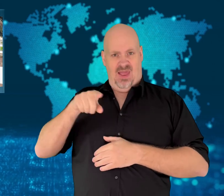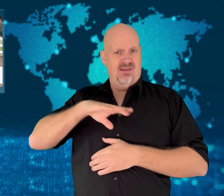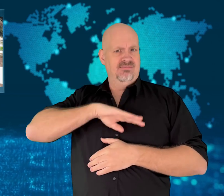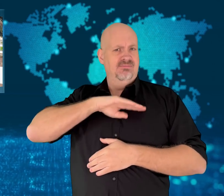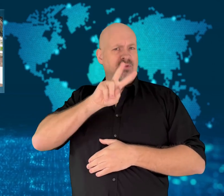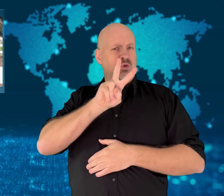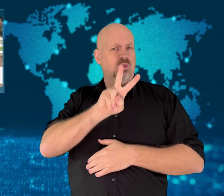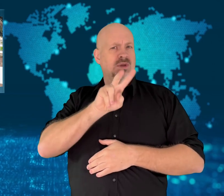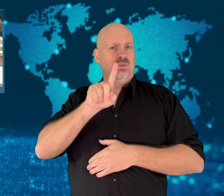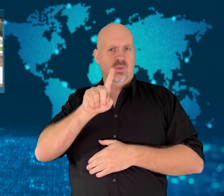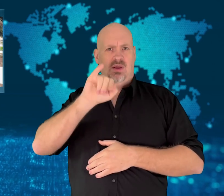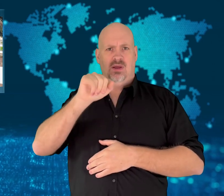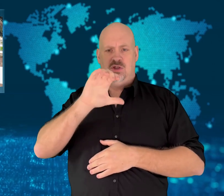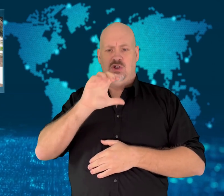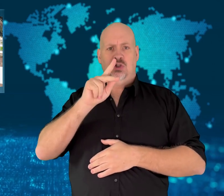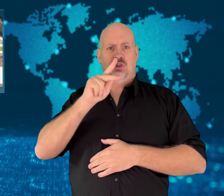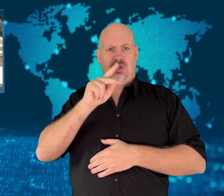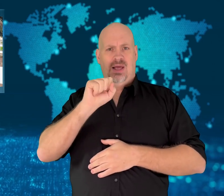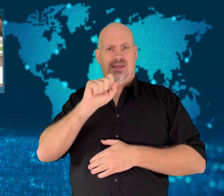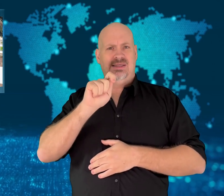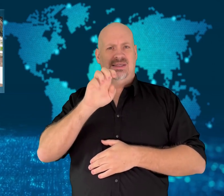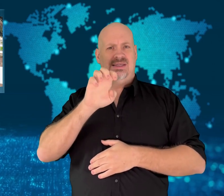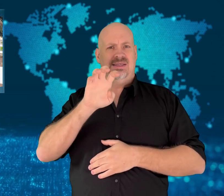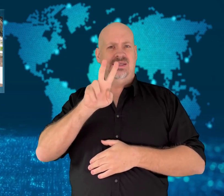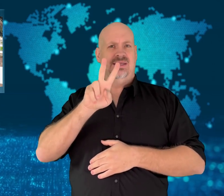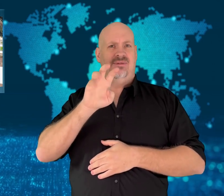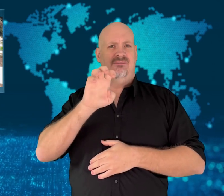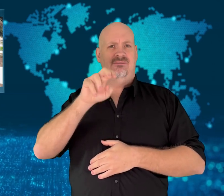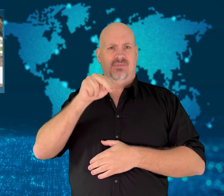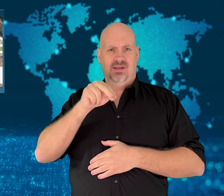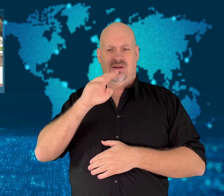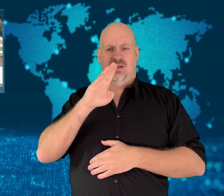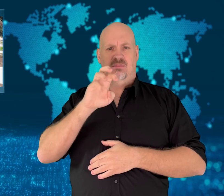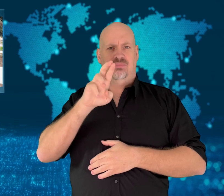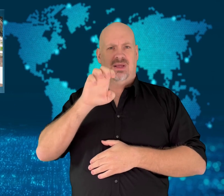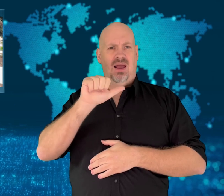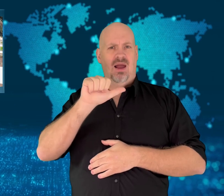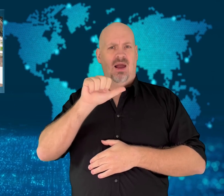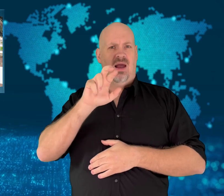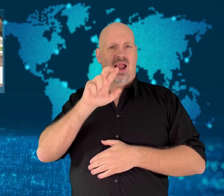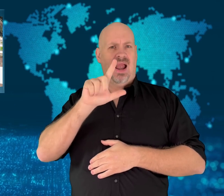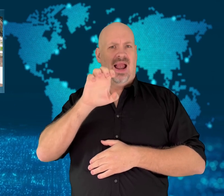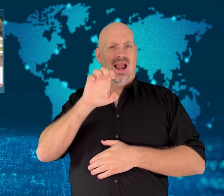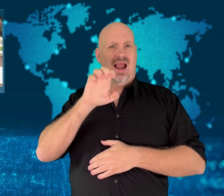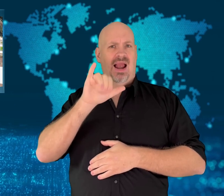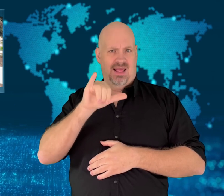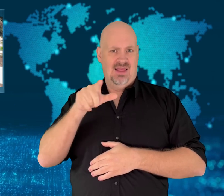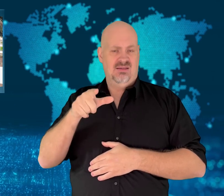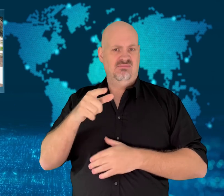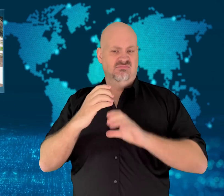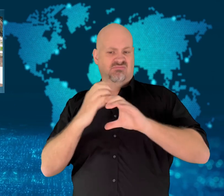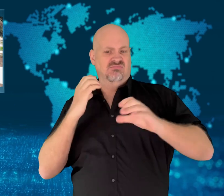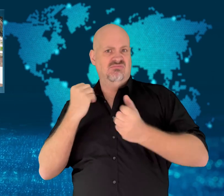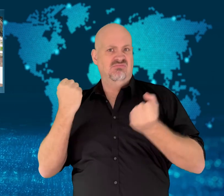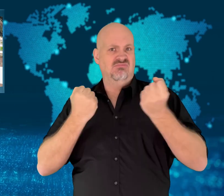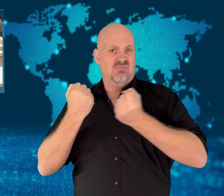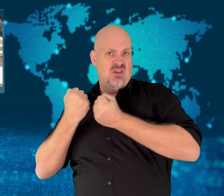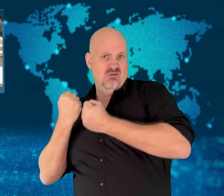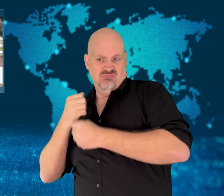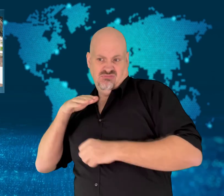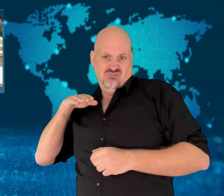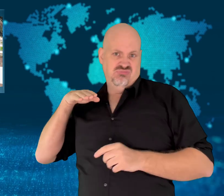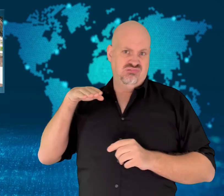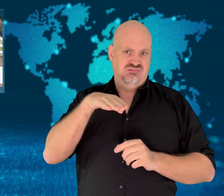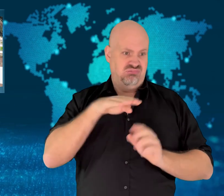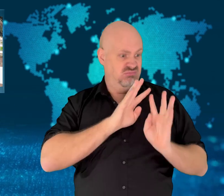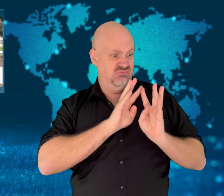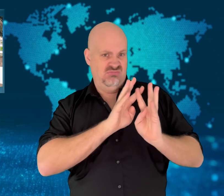A 21-year-old man, Jack Steven James Brearley, pulled up in